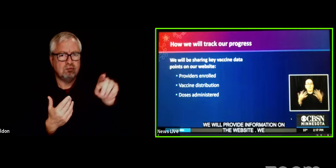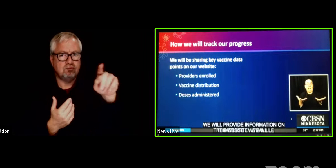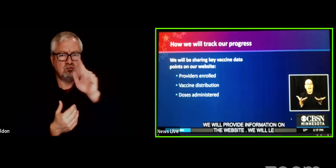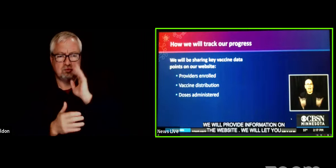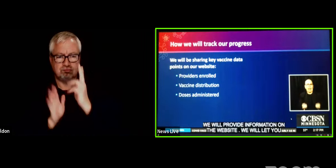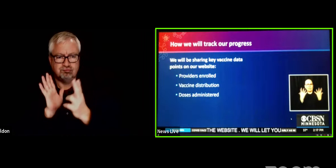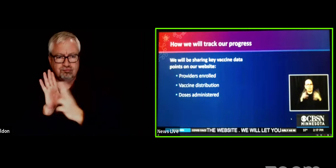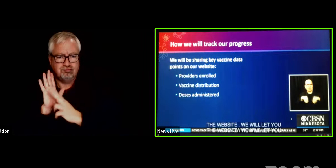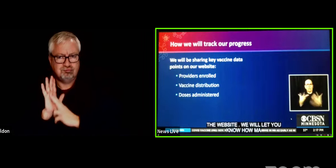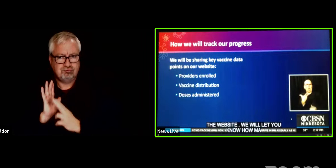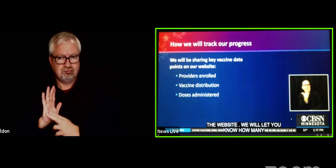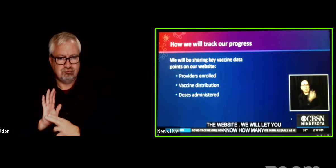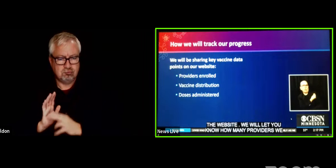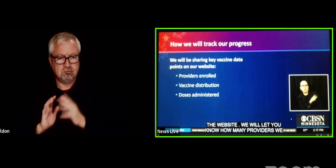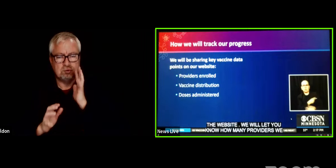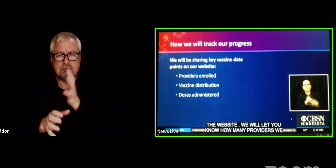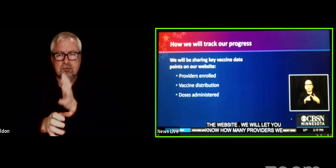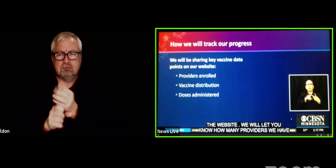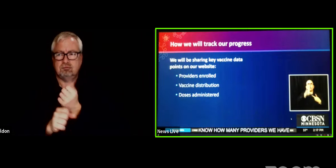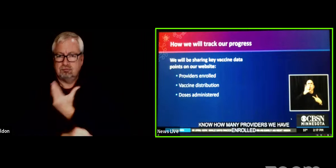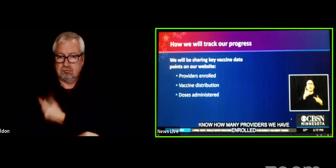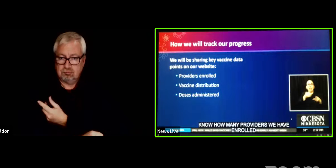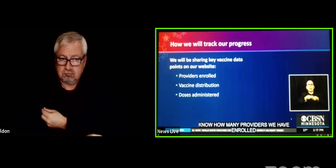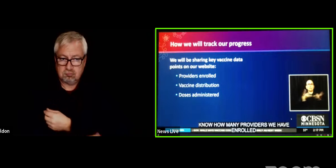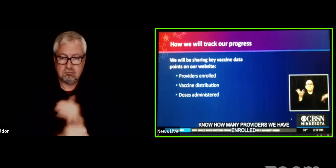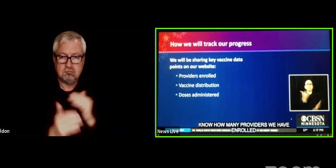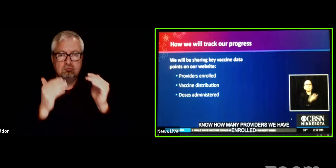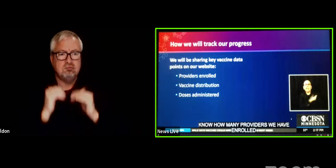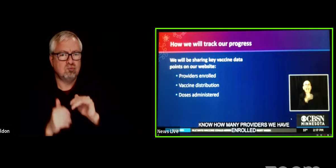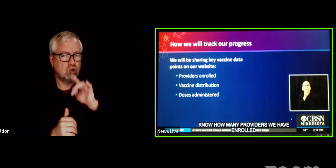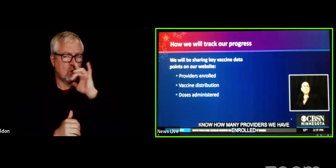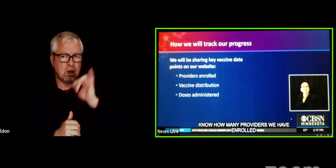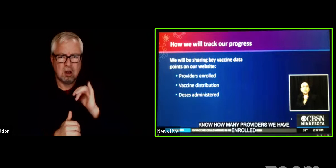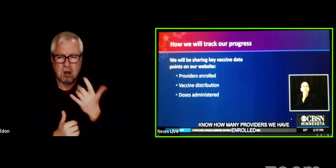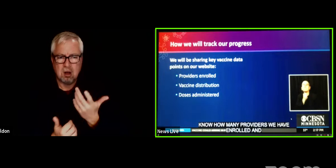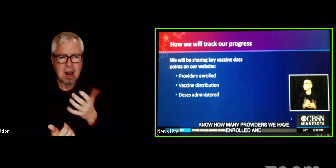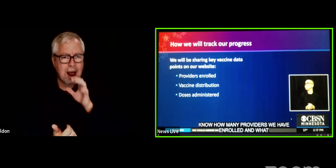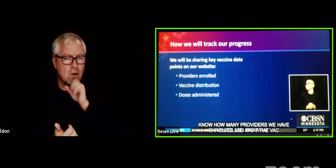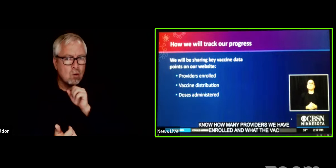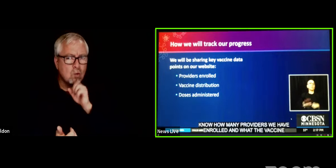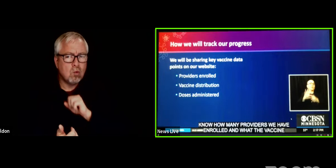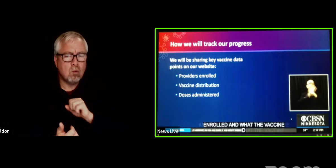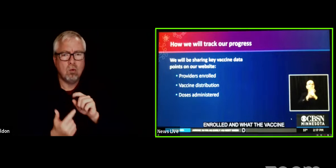AGE, BY GEOGRAPHY, BY TYPE OF PROVIDER, BY RACE, ETHNICITY, ALL OF THOSE THINGS, AND